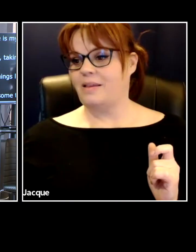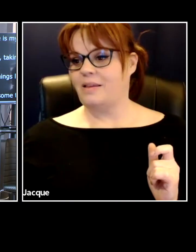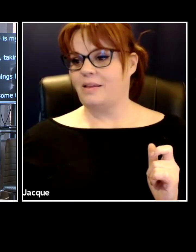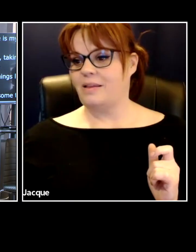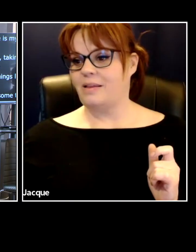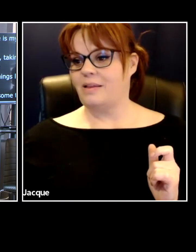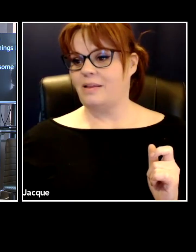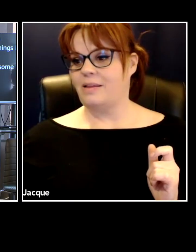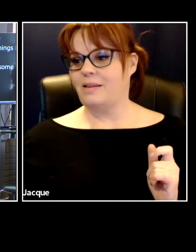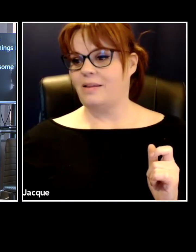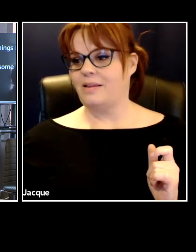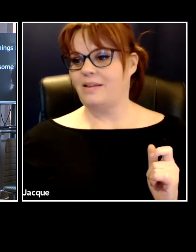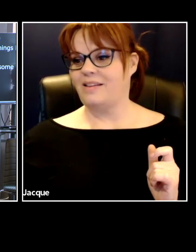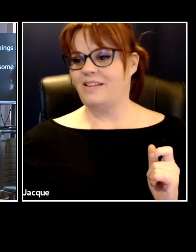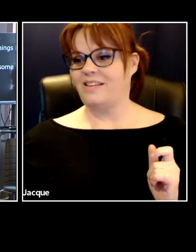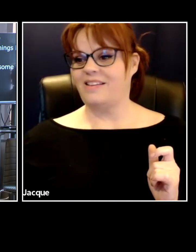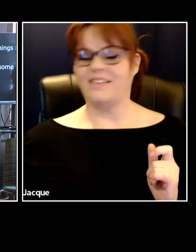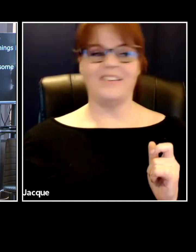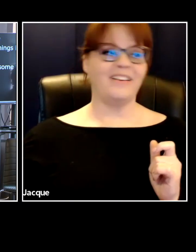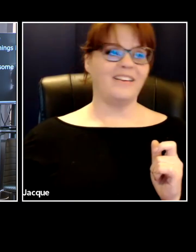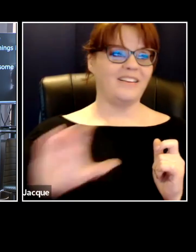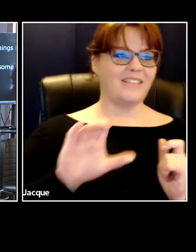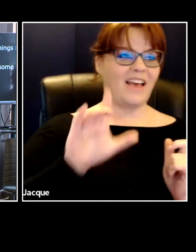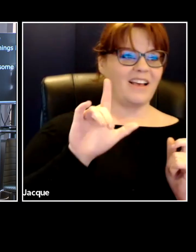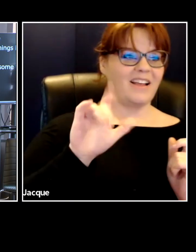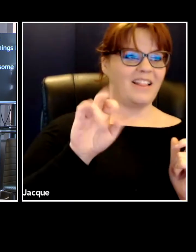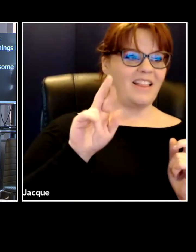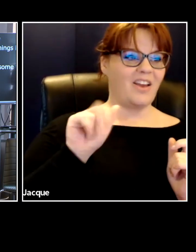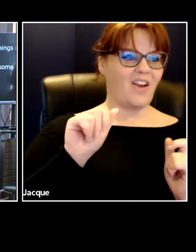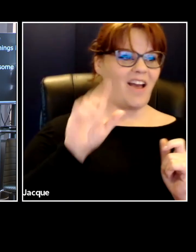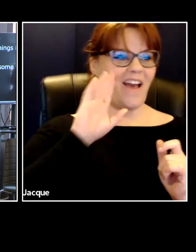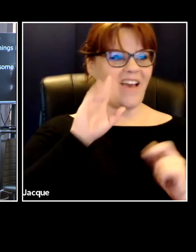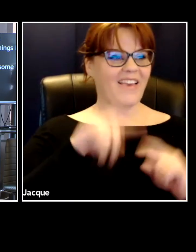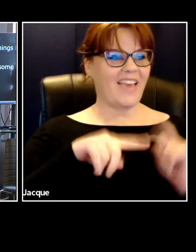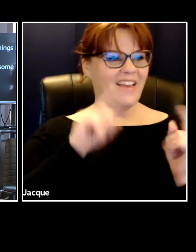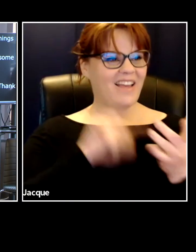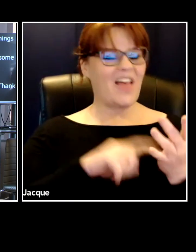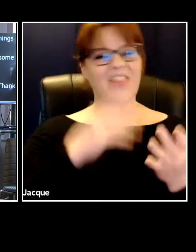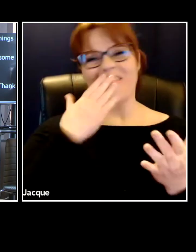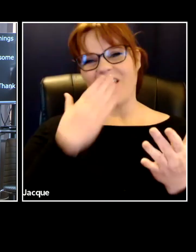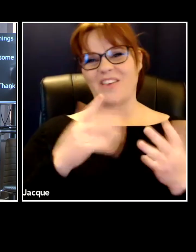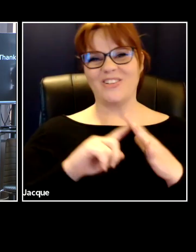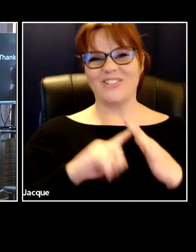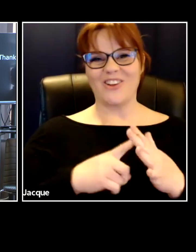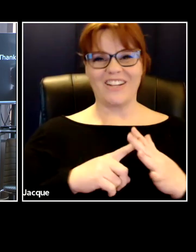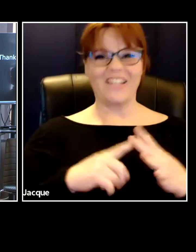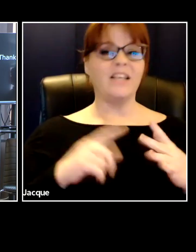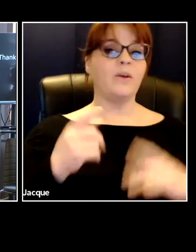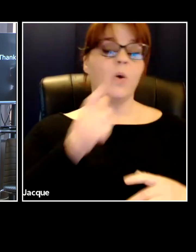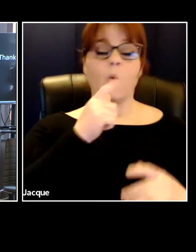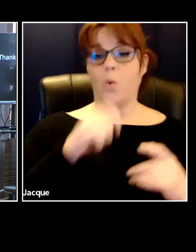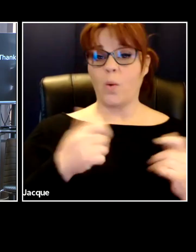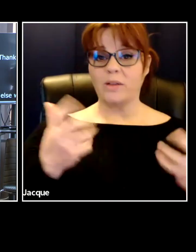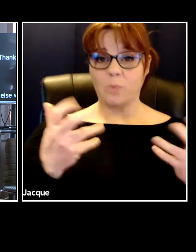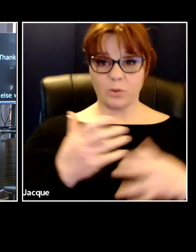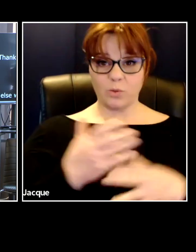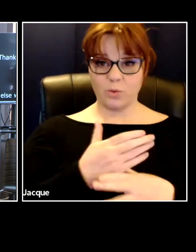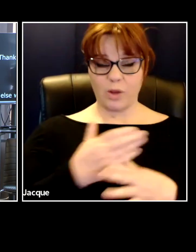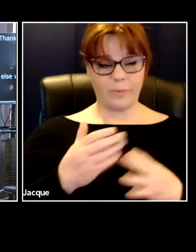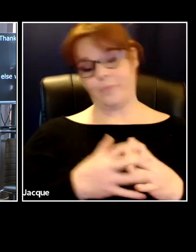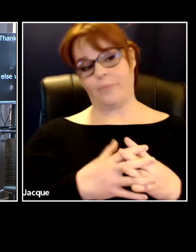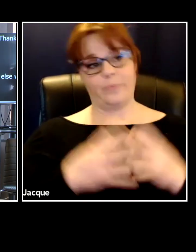Can't. Yes. Hi. Thanks for breaking the ice. All right. Who else wants to share? Yeah. Hi,